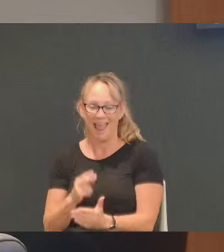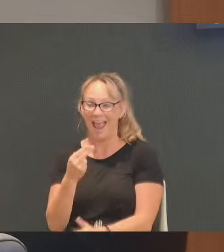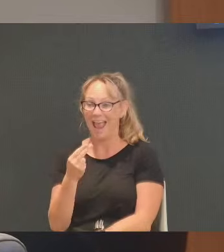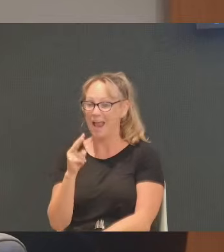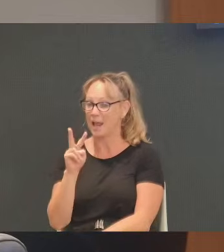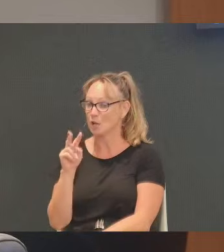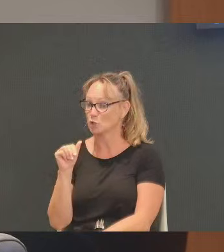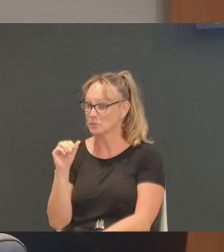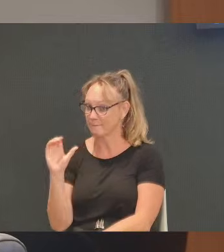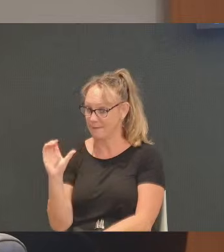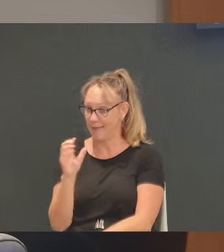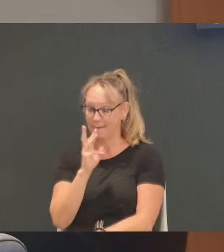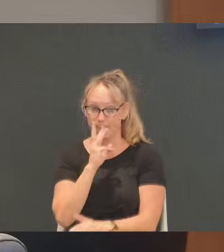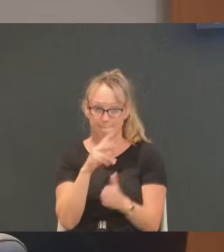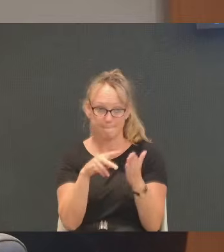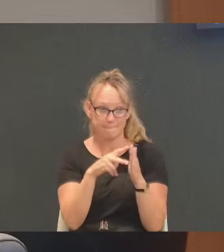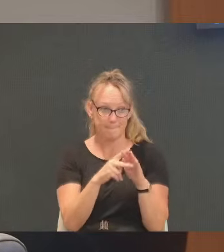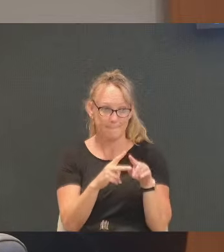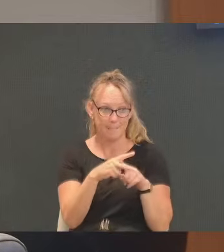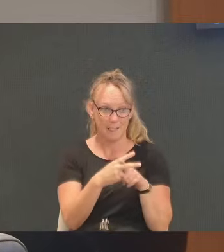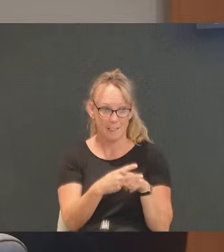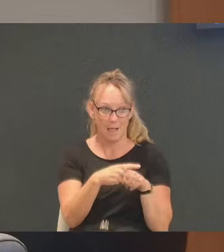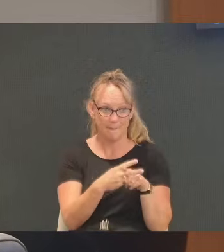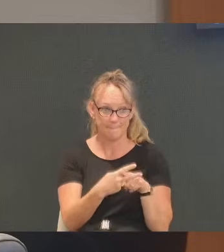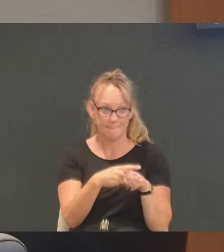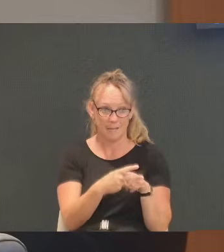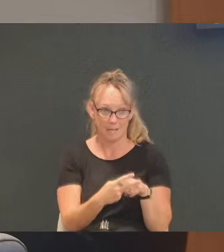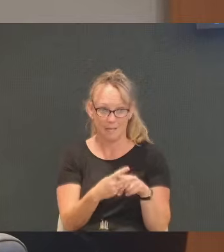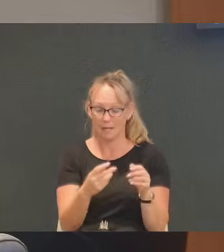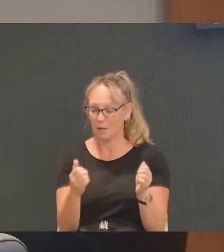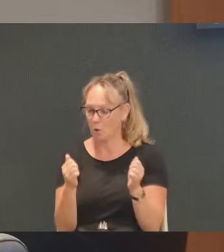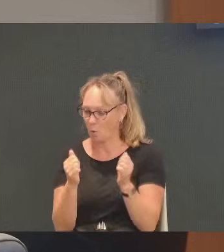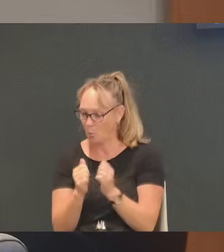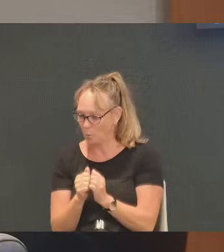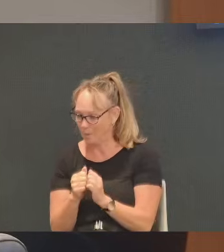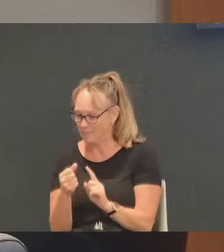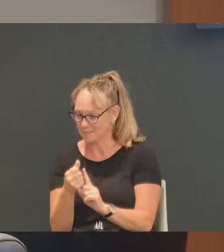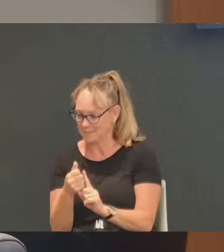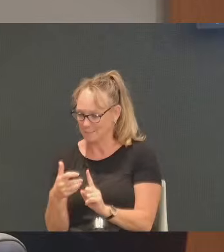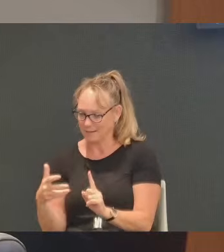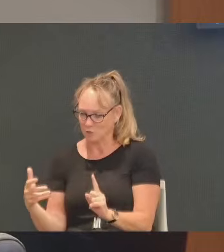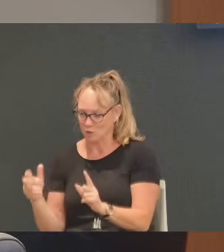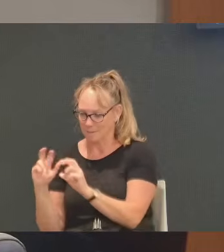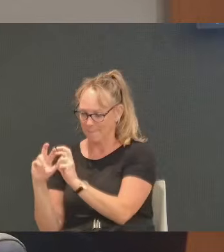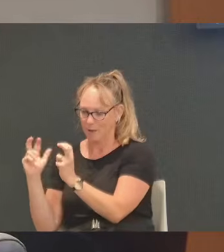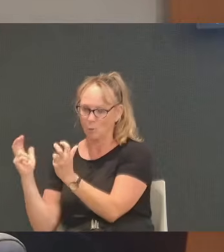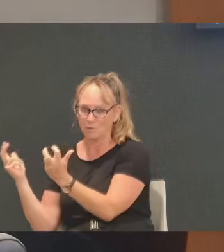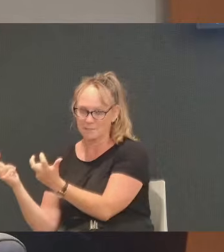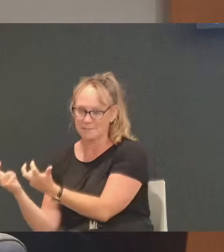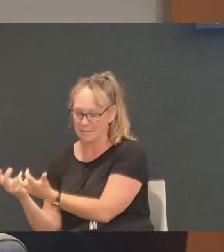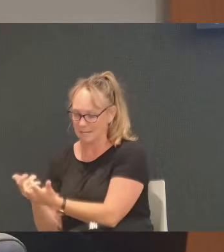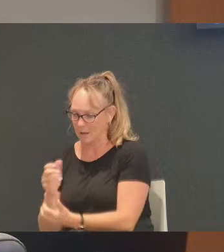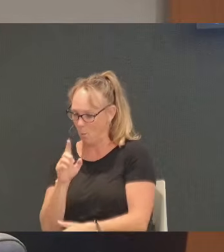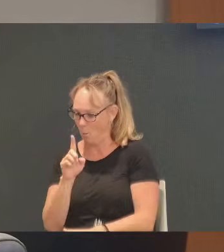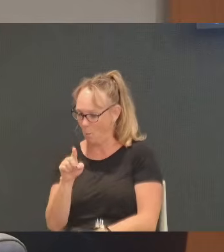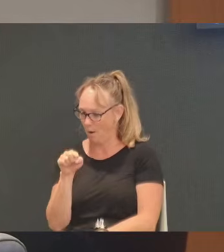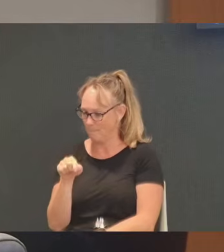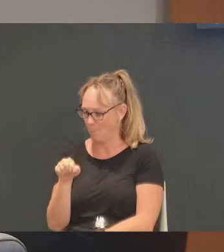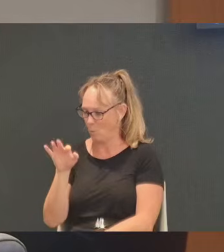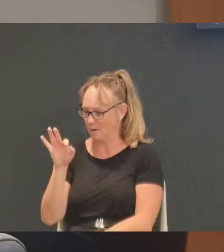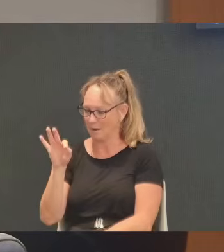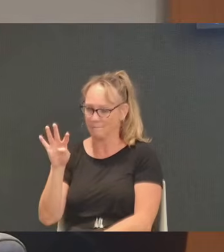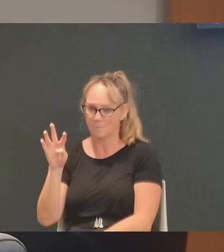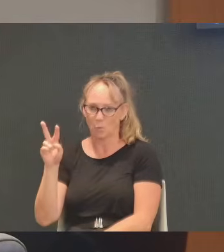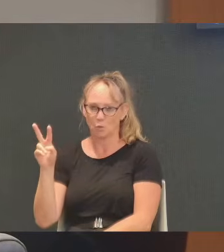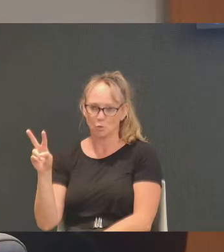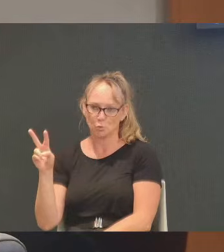plumbing work associated with the south scoreboard expansion at Por Stadium for 1.942 million. Item